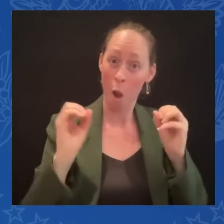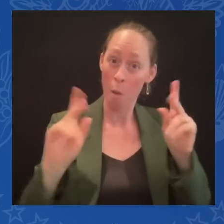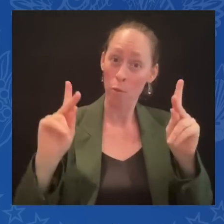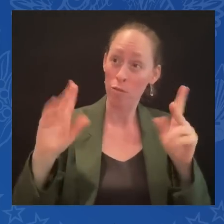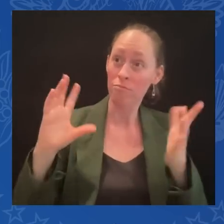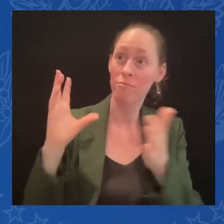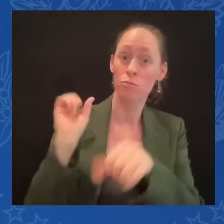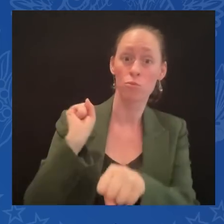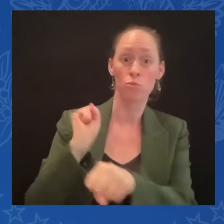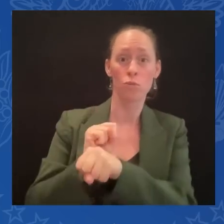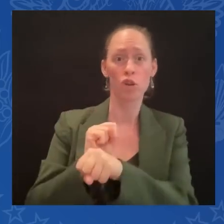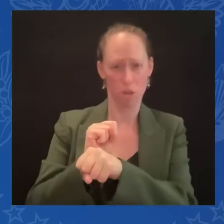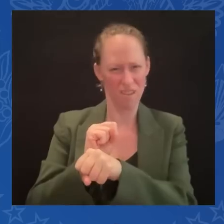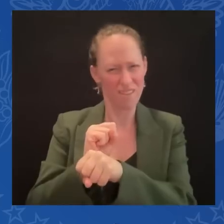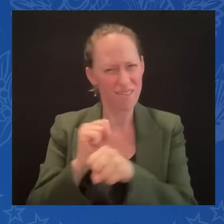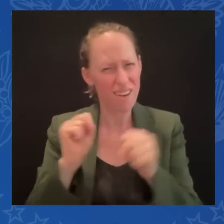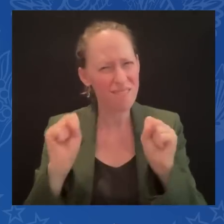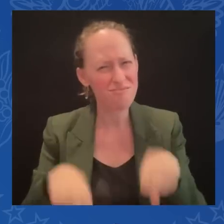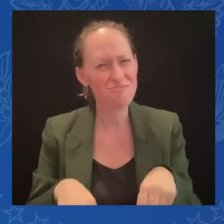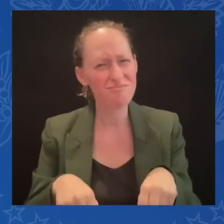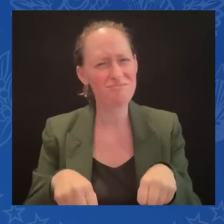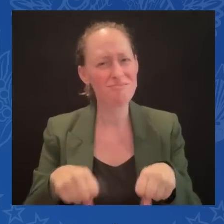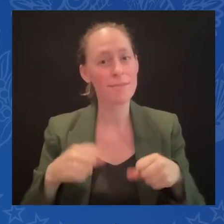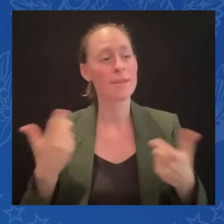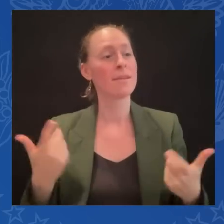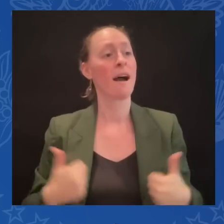For far too long -- thank you --